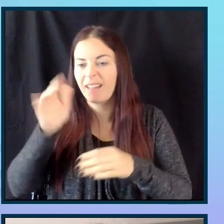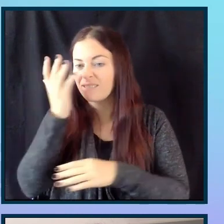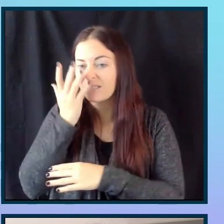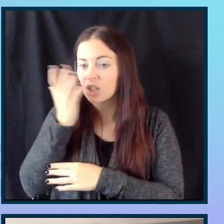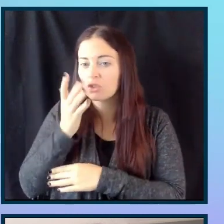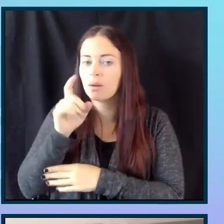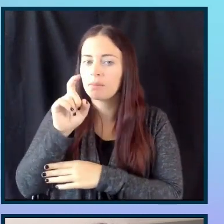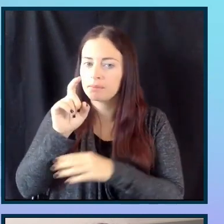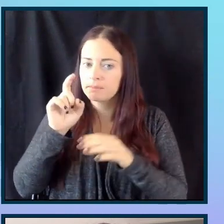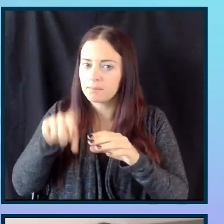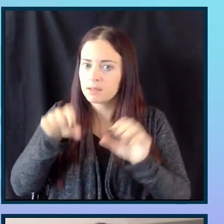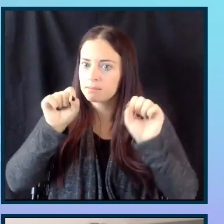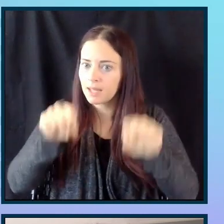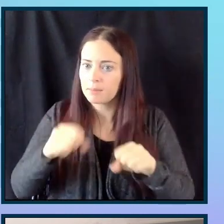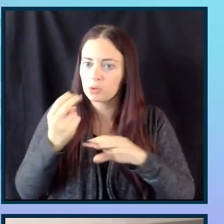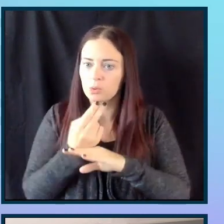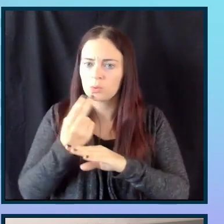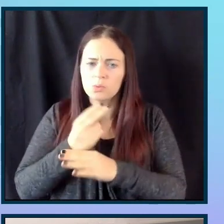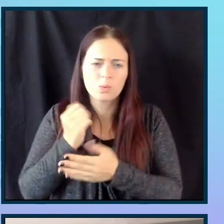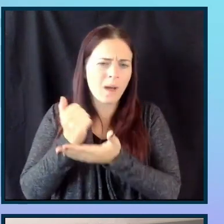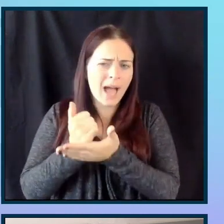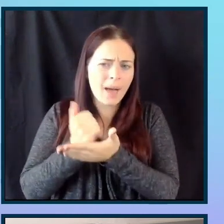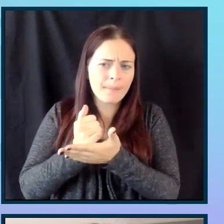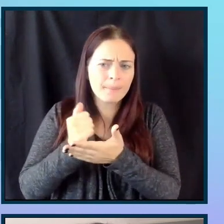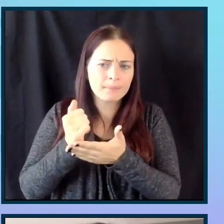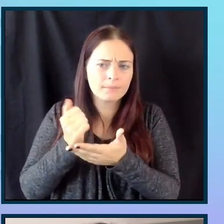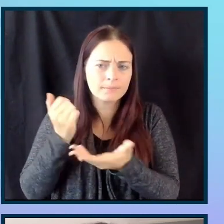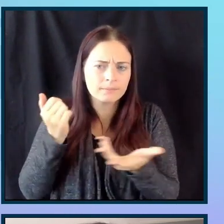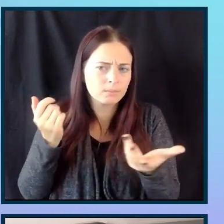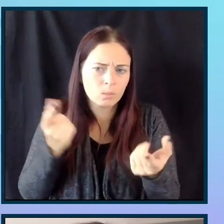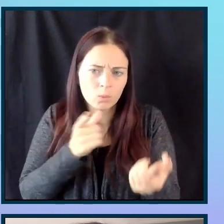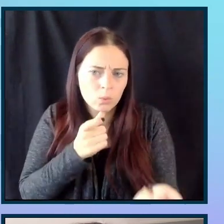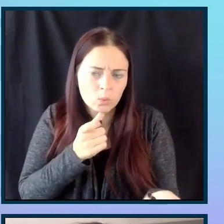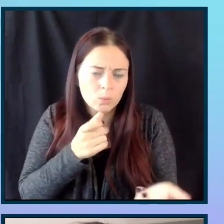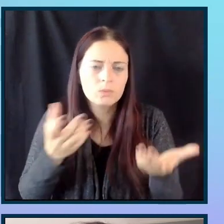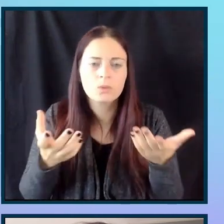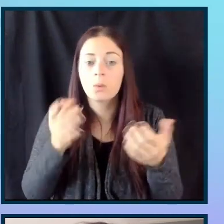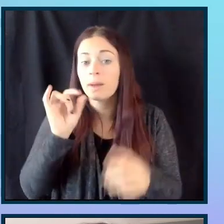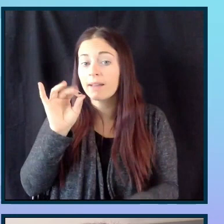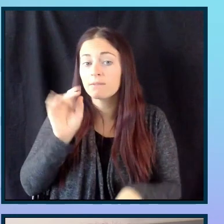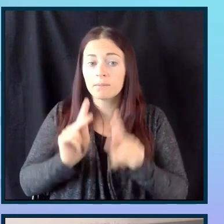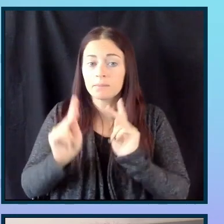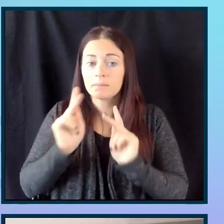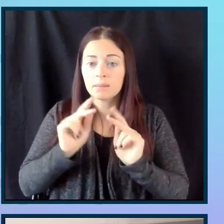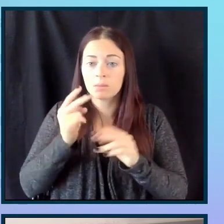So who does this help? This is particularly useful for keyboard users. If you're navigating with